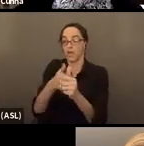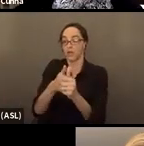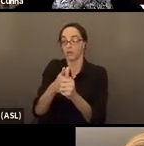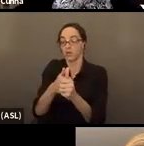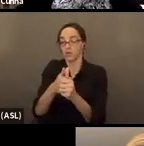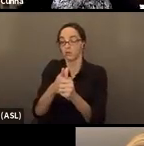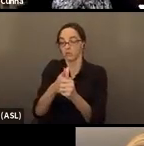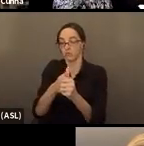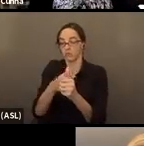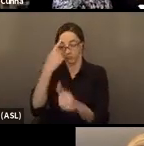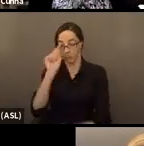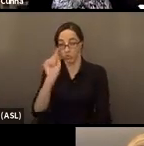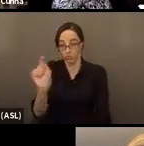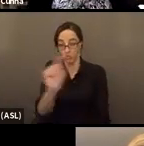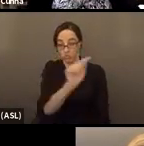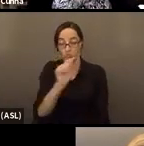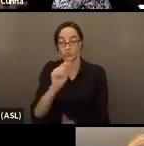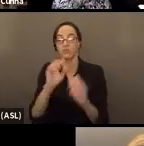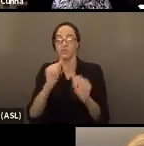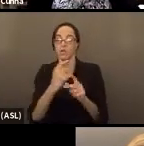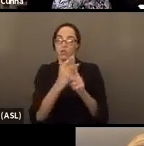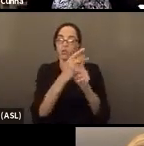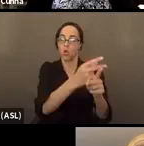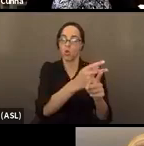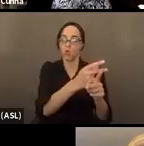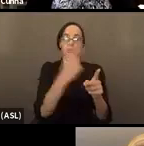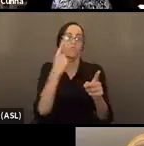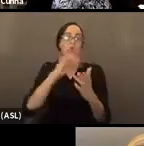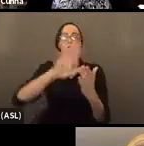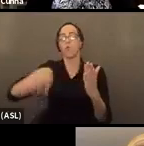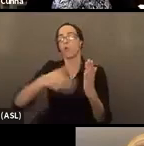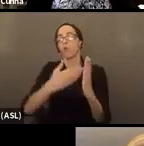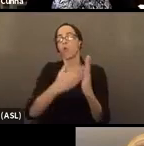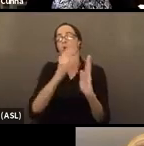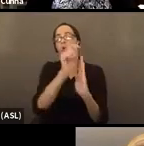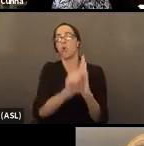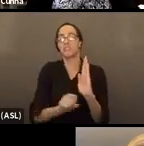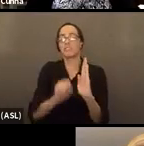so we start kind of you know in the summer and then we start getting them around at the end of